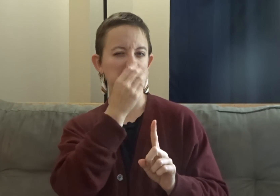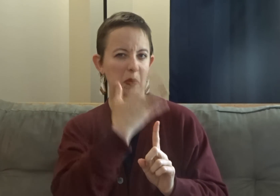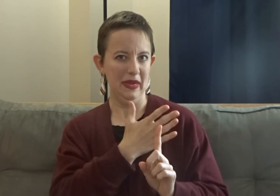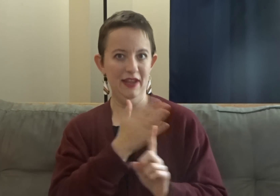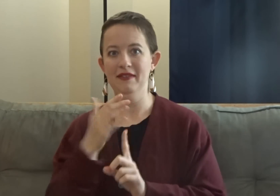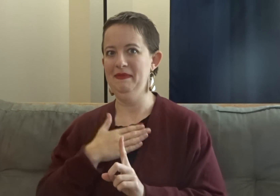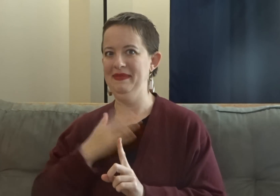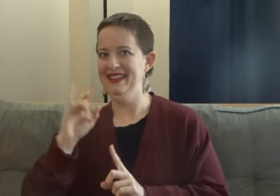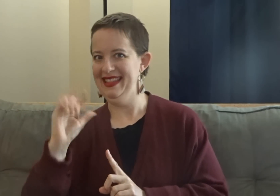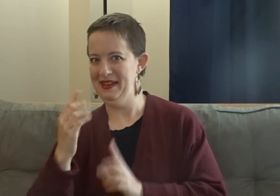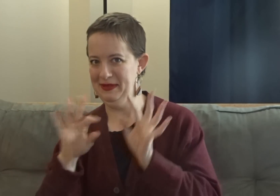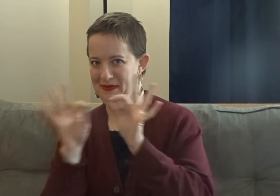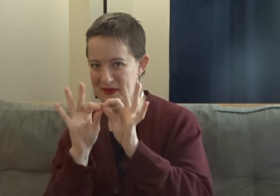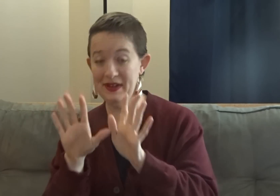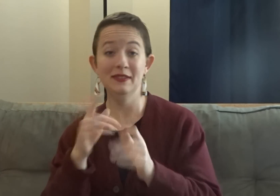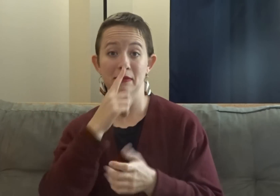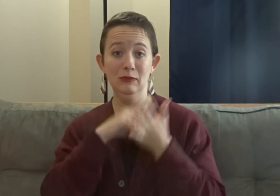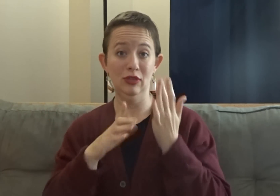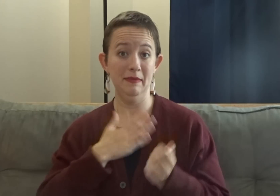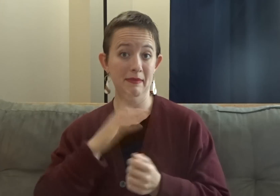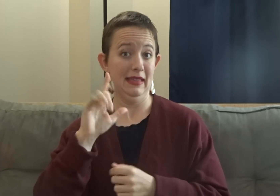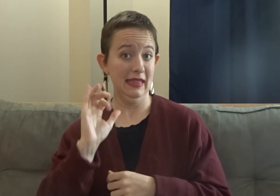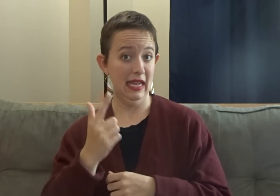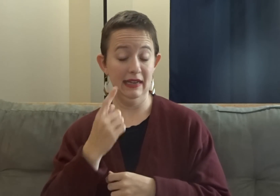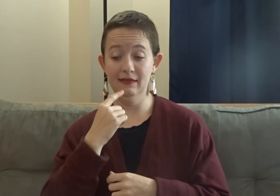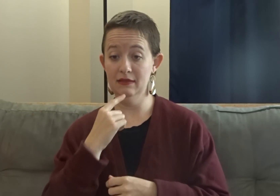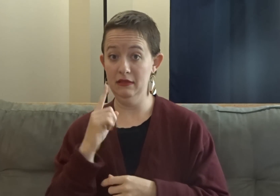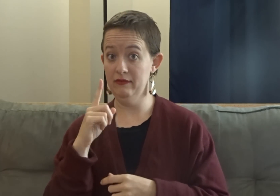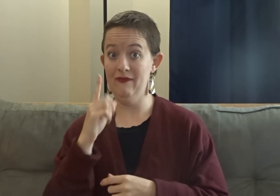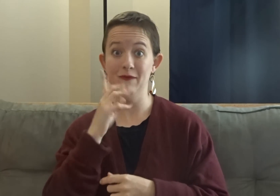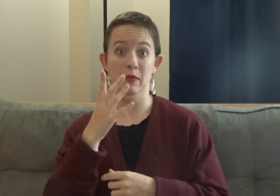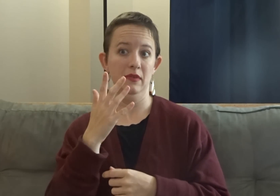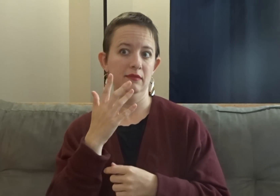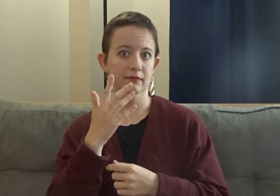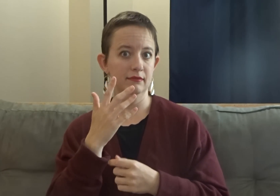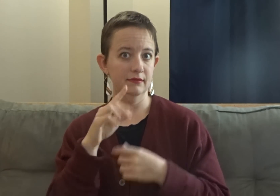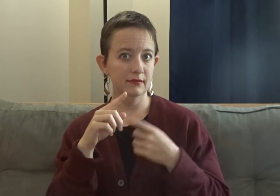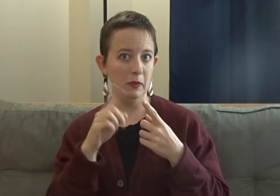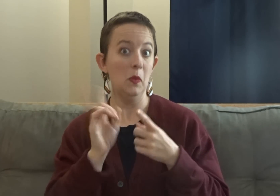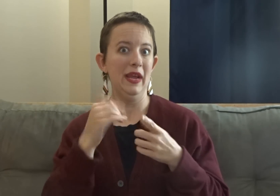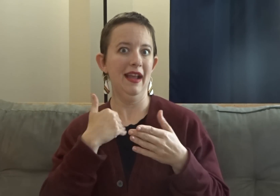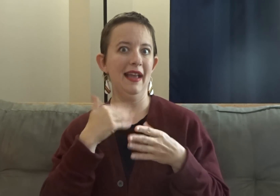Really they don't care about my follicles, just my lining is important. So they checked my lining and said for you know,